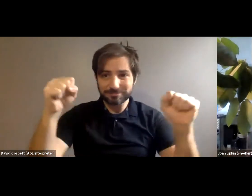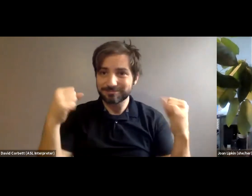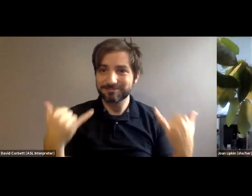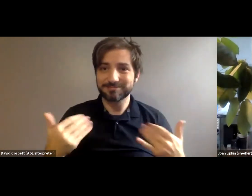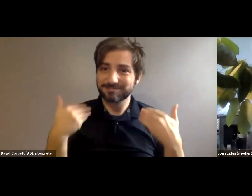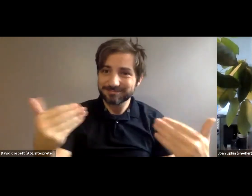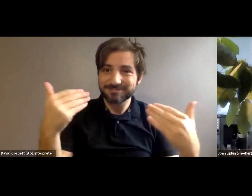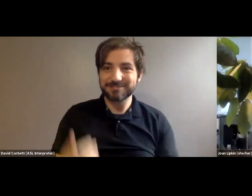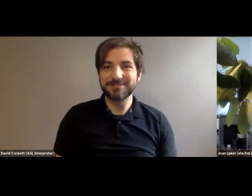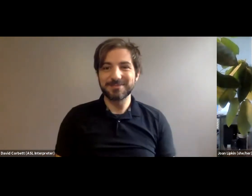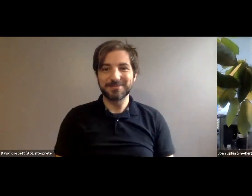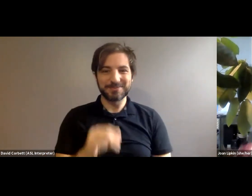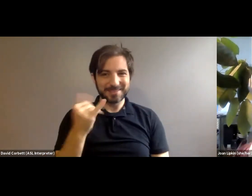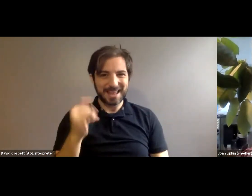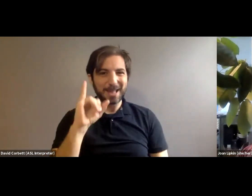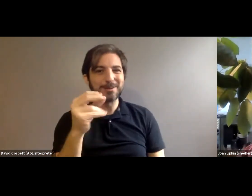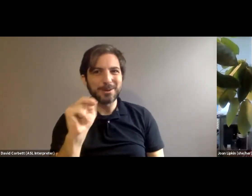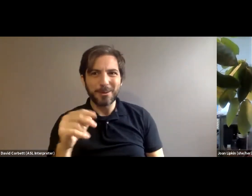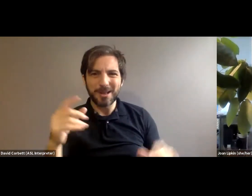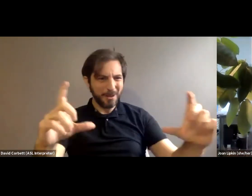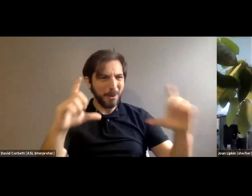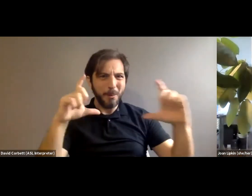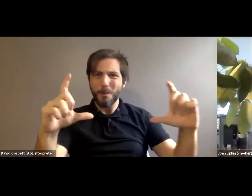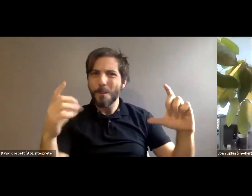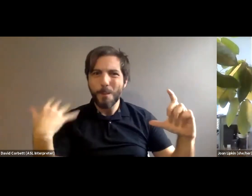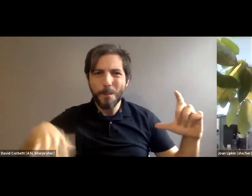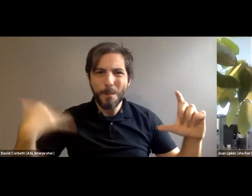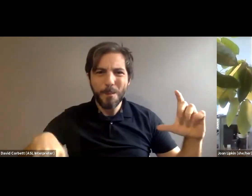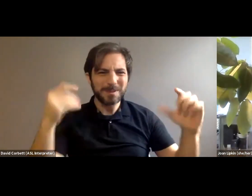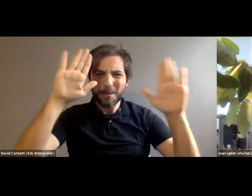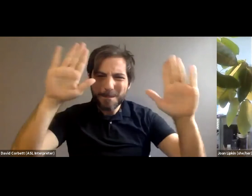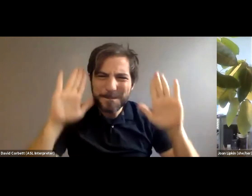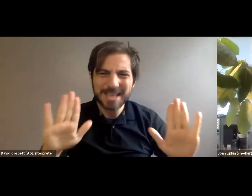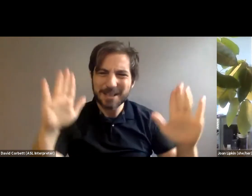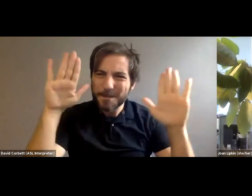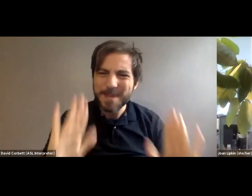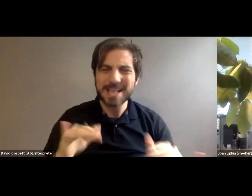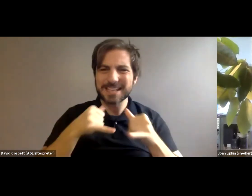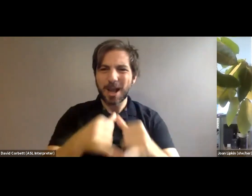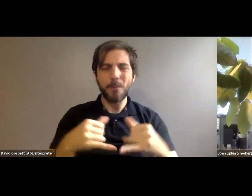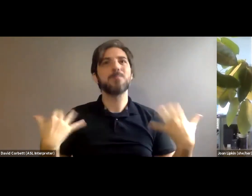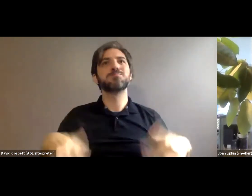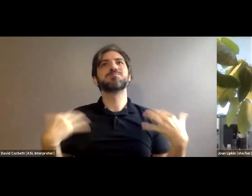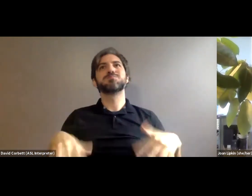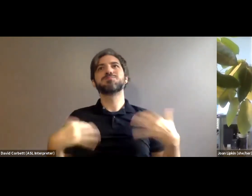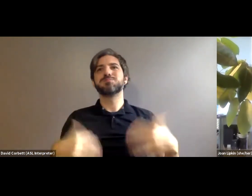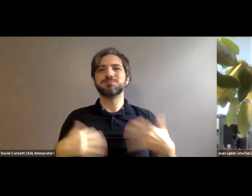How about this amazing, amazing award? Wow. I mean, it's just really beautiful. Can